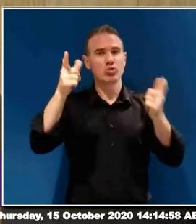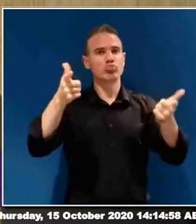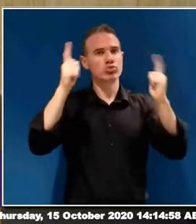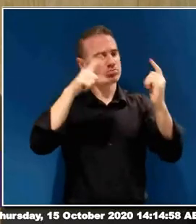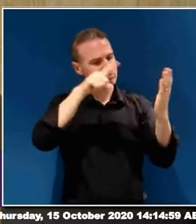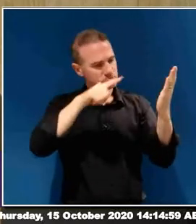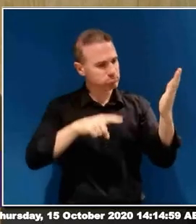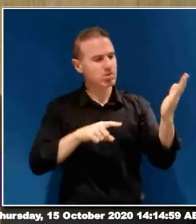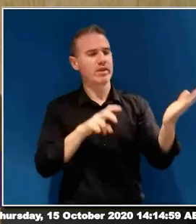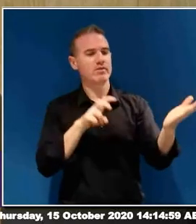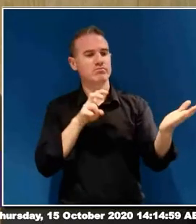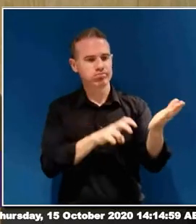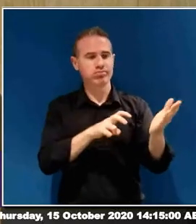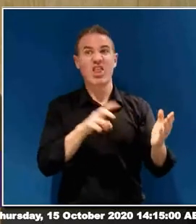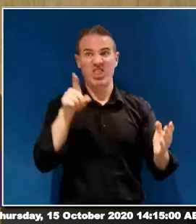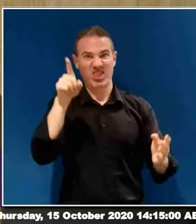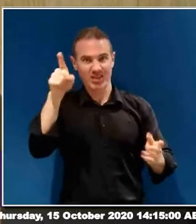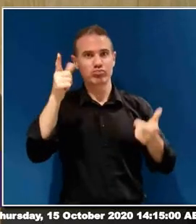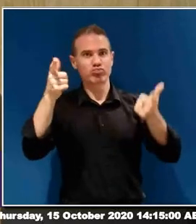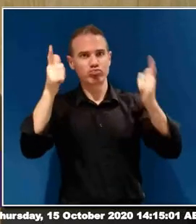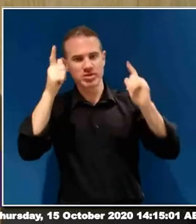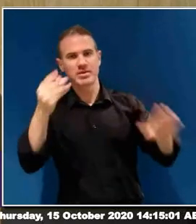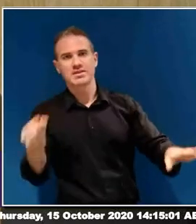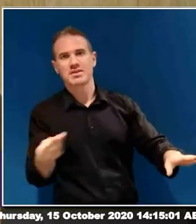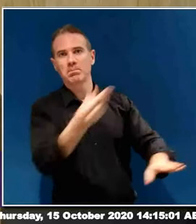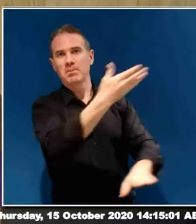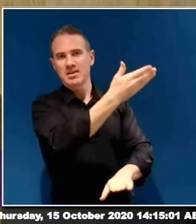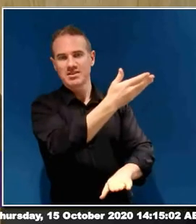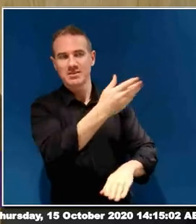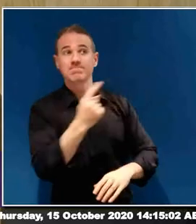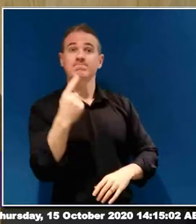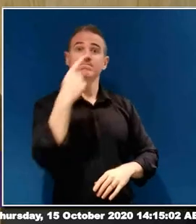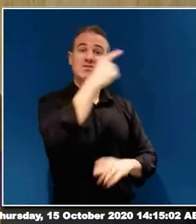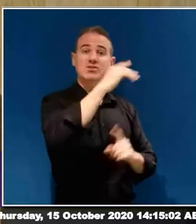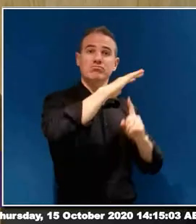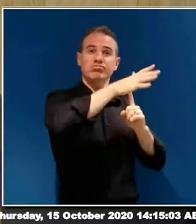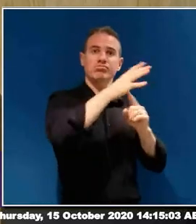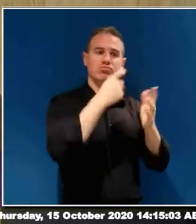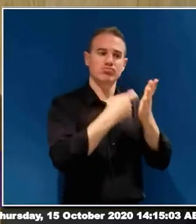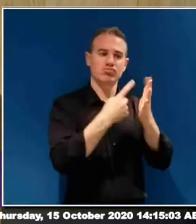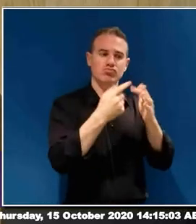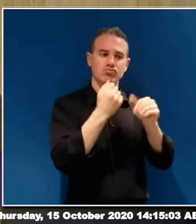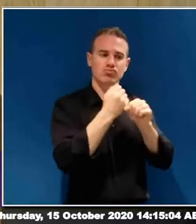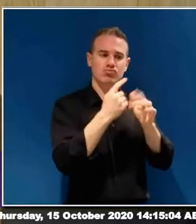in Regional Office to examine the application and I was usually there